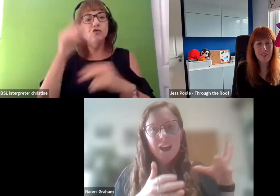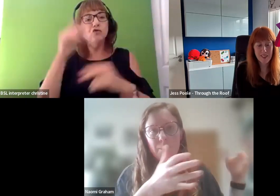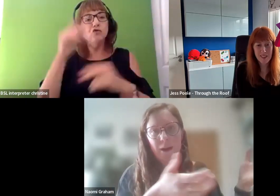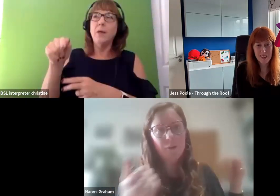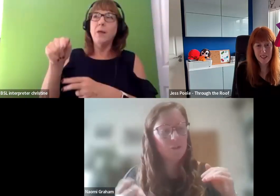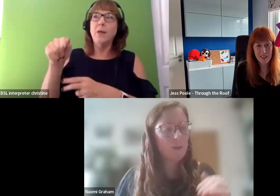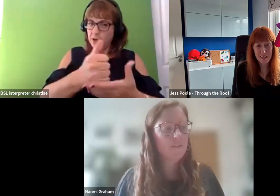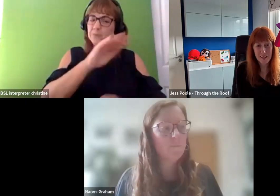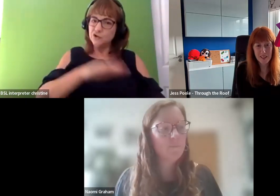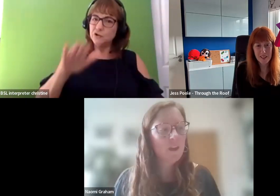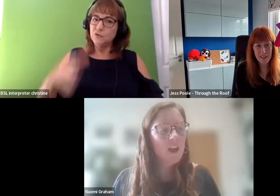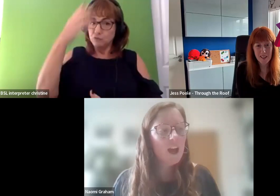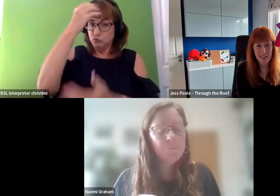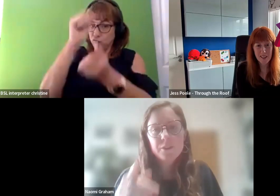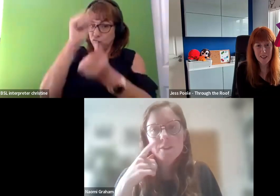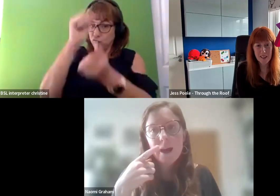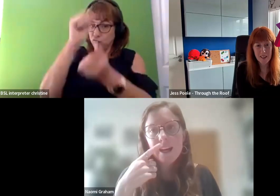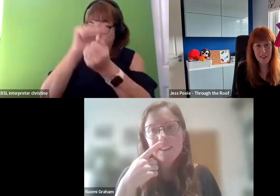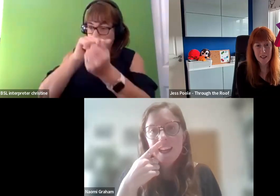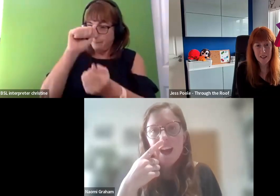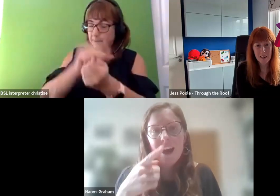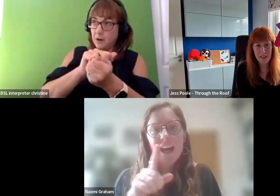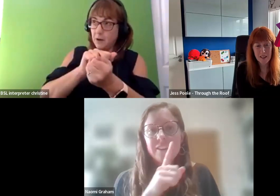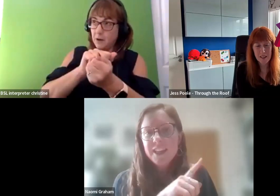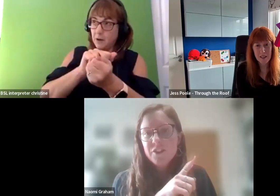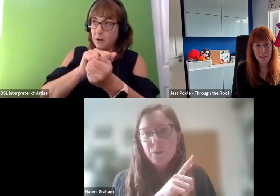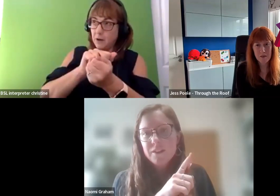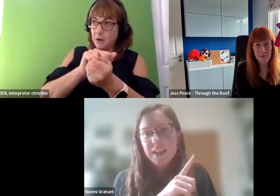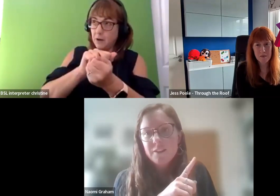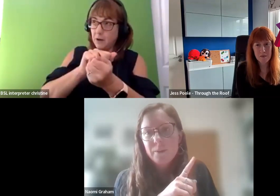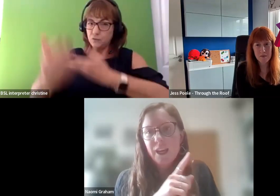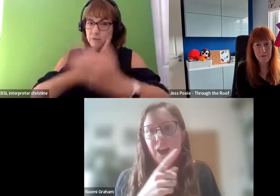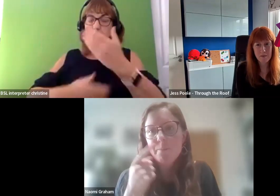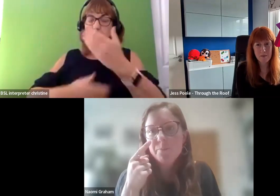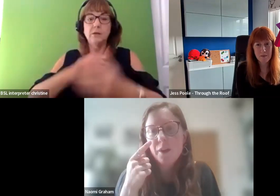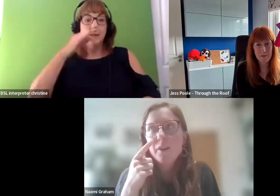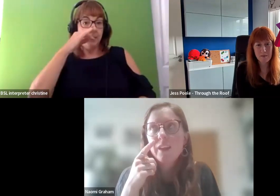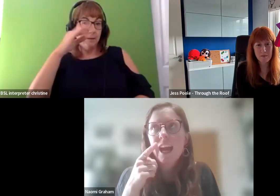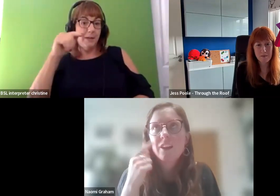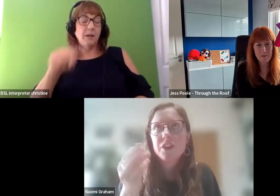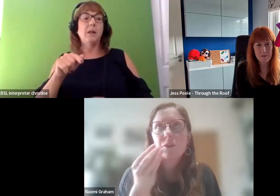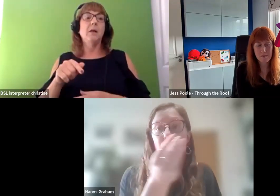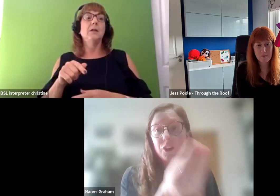about how God speaks to them. Smell. I had a teacher once say to me that they had a child who